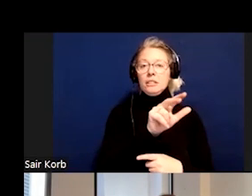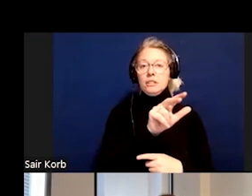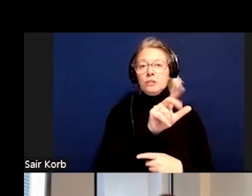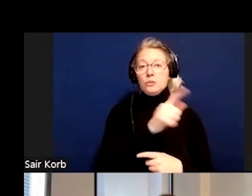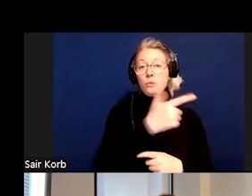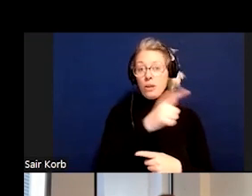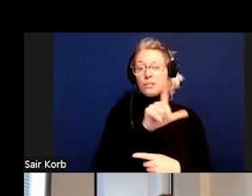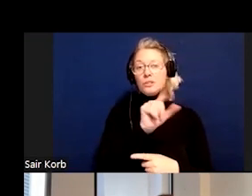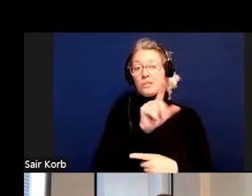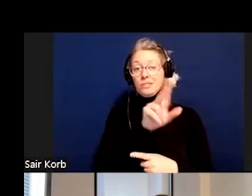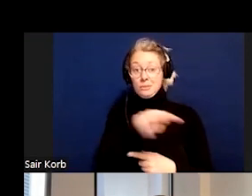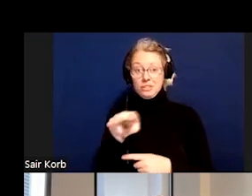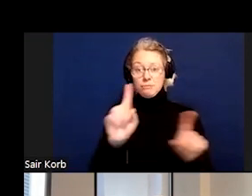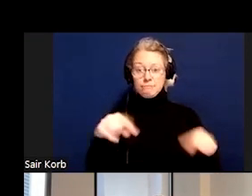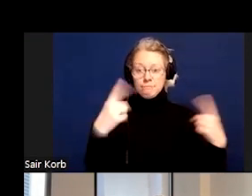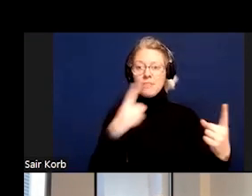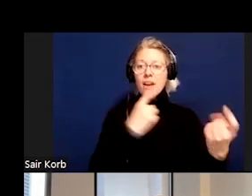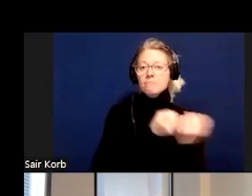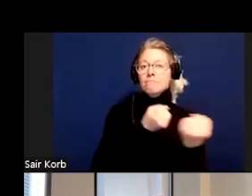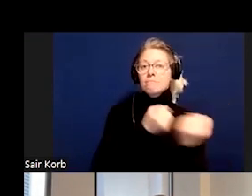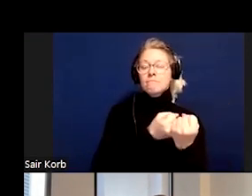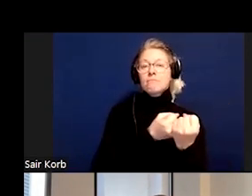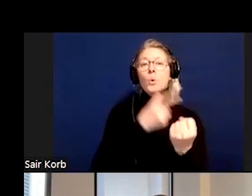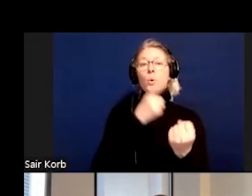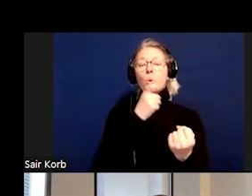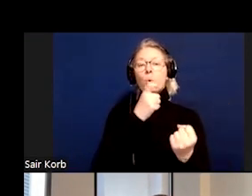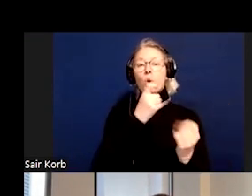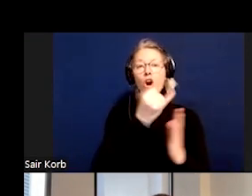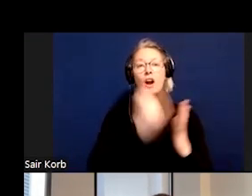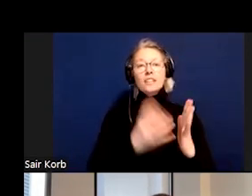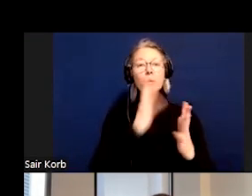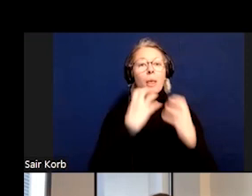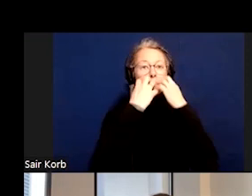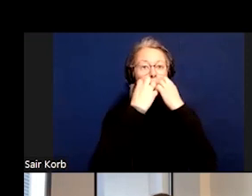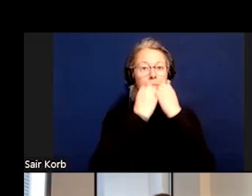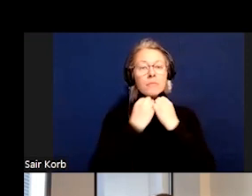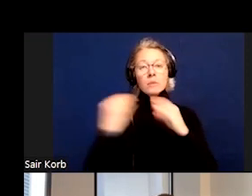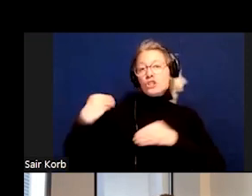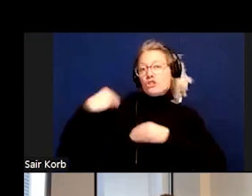who are working on the preservation and maintenance of traditional Indigenous culture and craft.